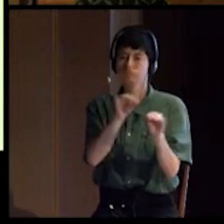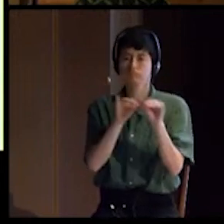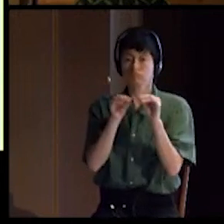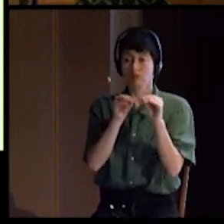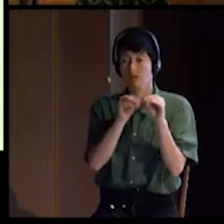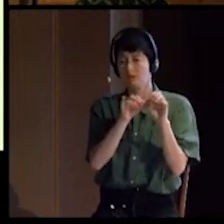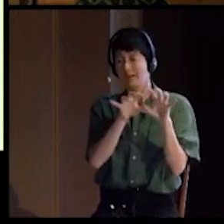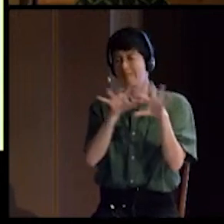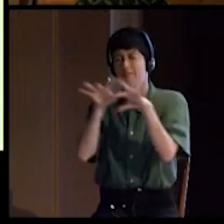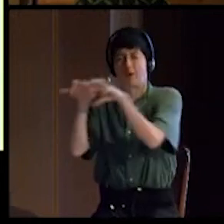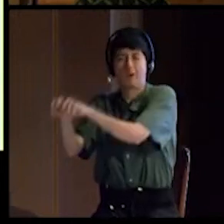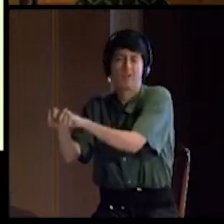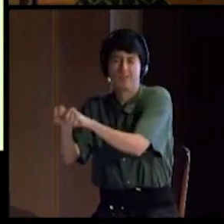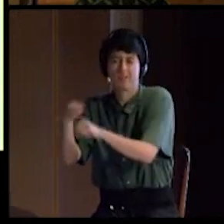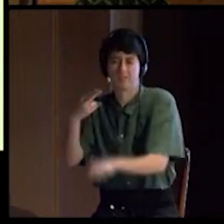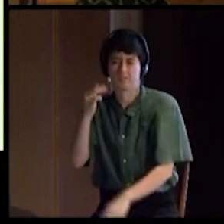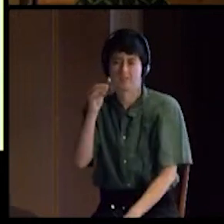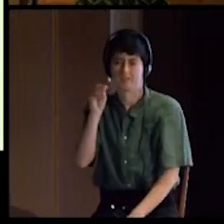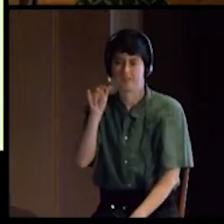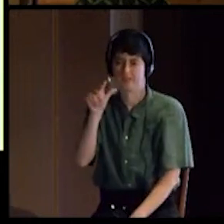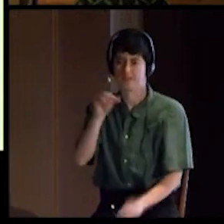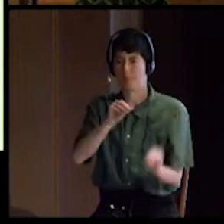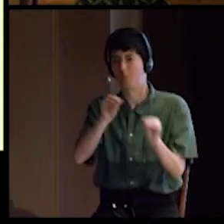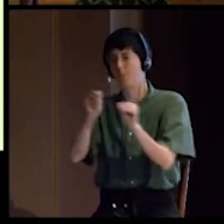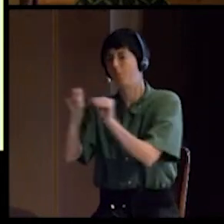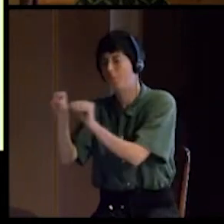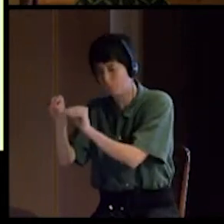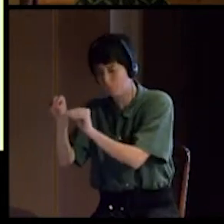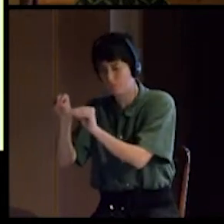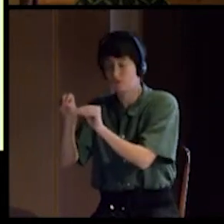of temperate and tropical species, or taxa,